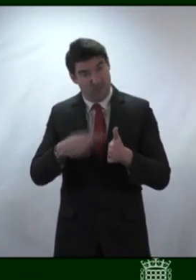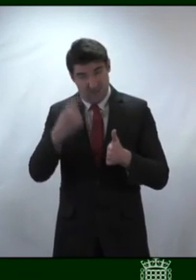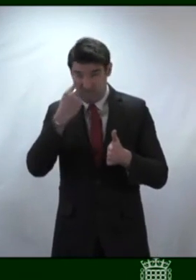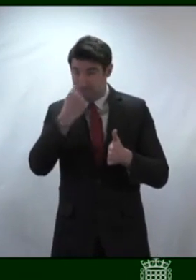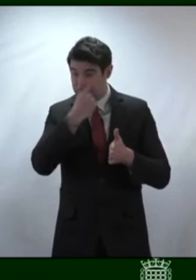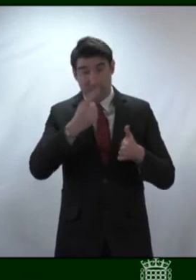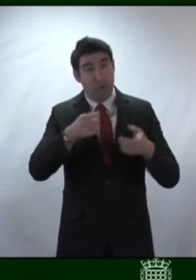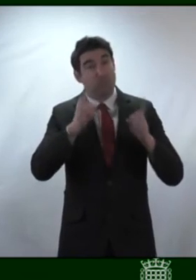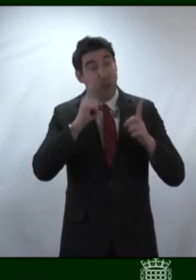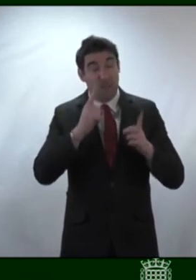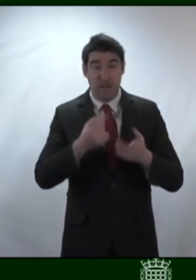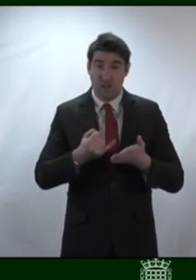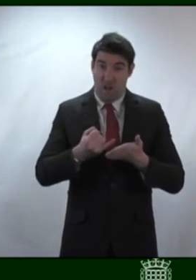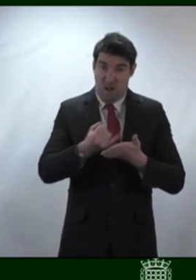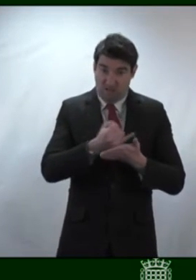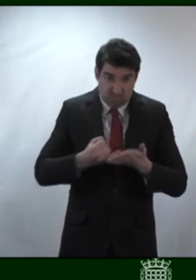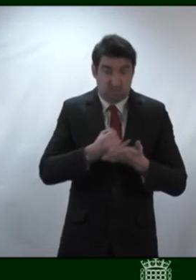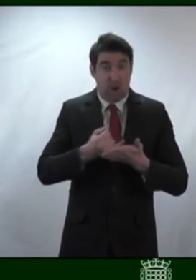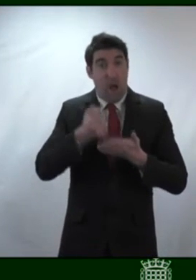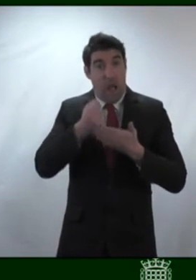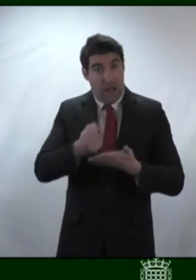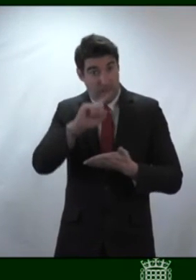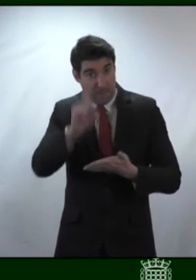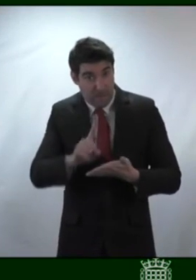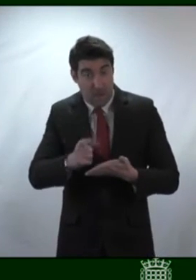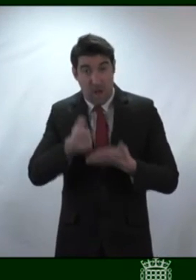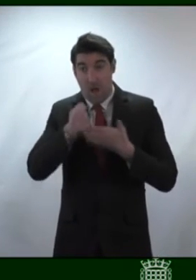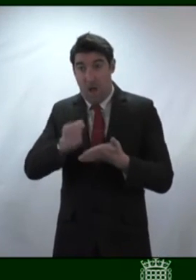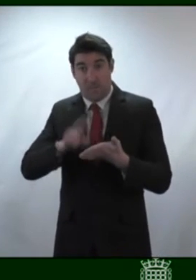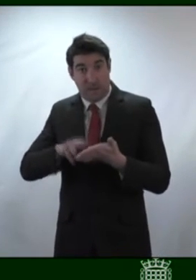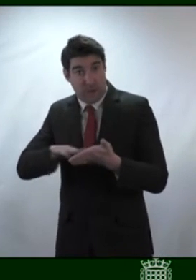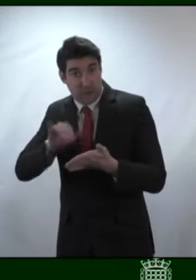The Prime Minister Once again,